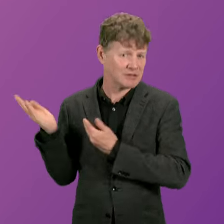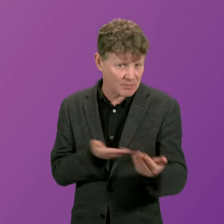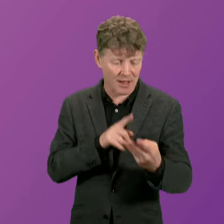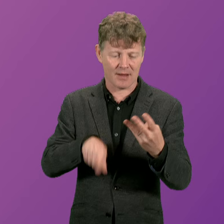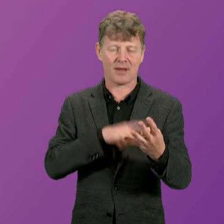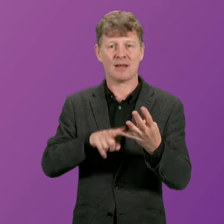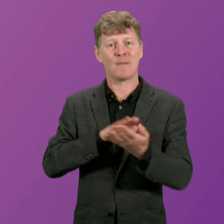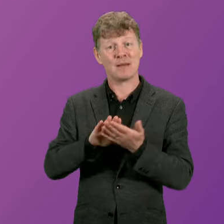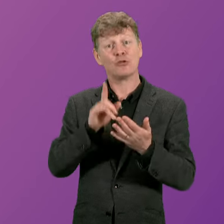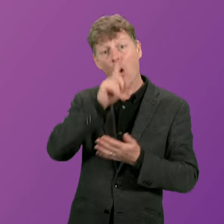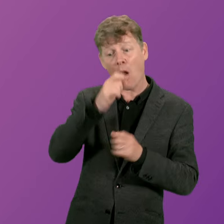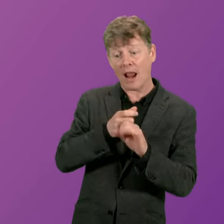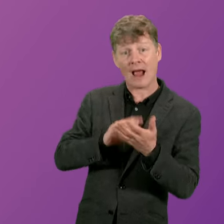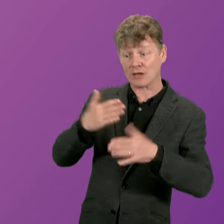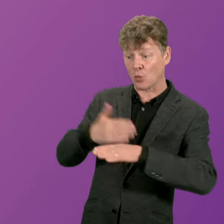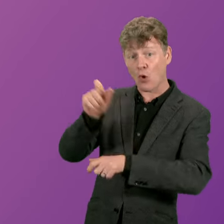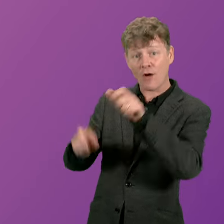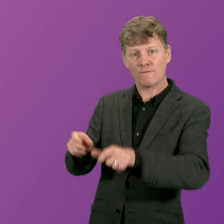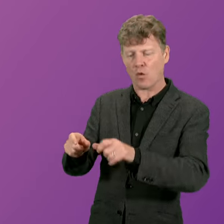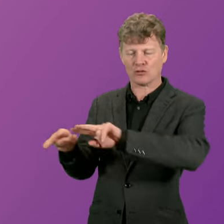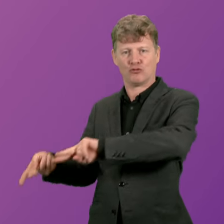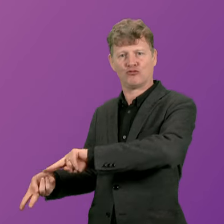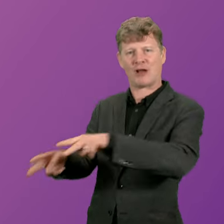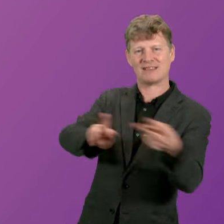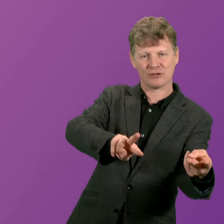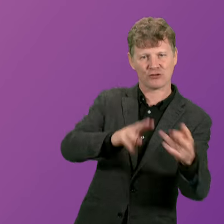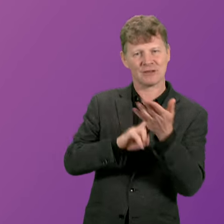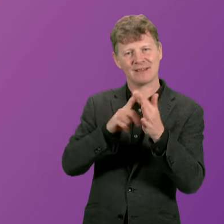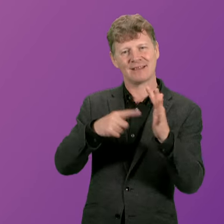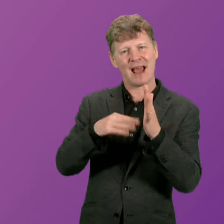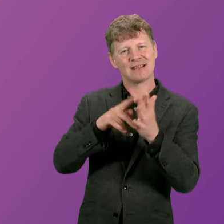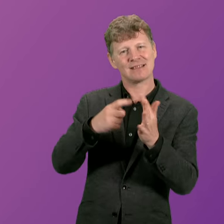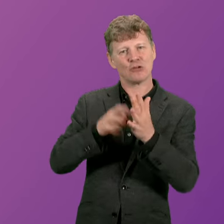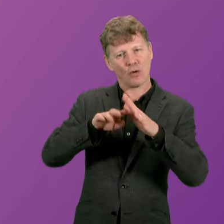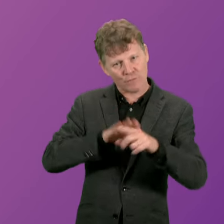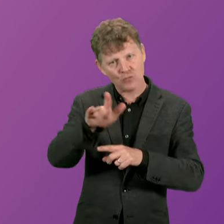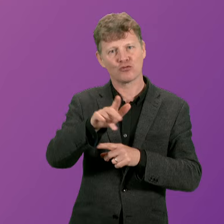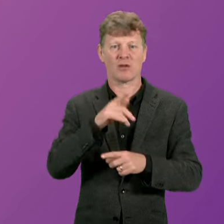gas workforce is secured to a net zero future as the resources in the North Sea decline.